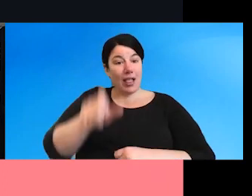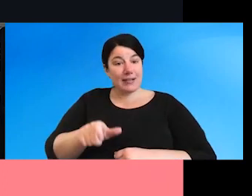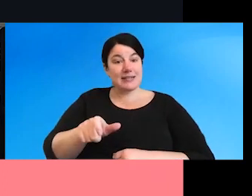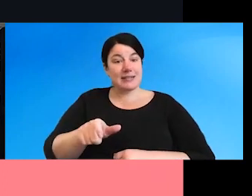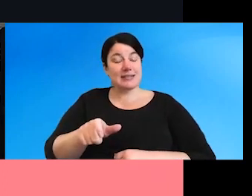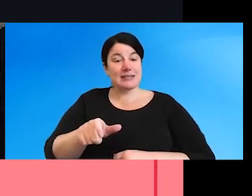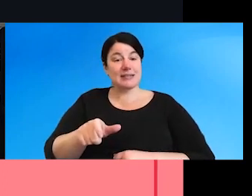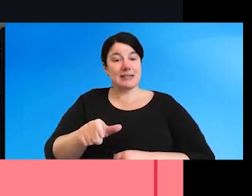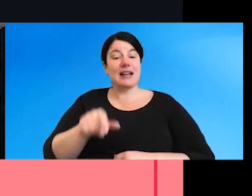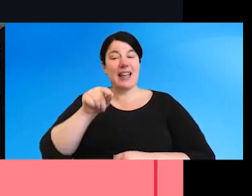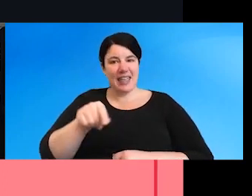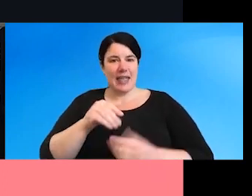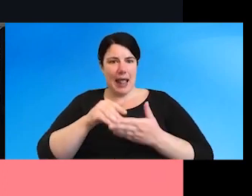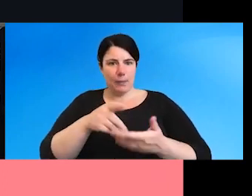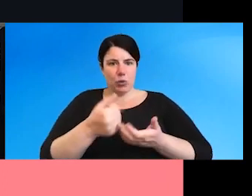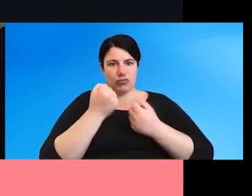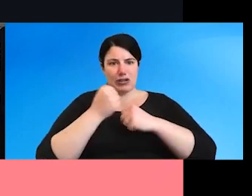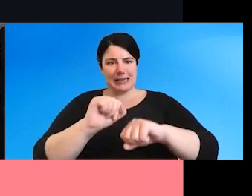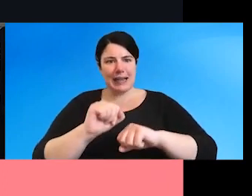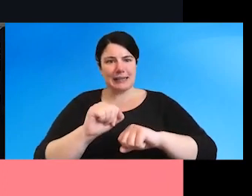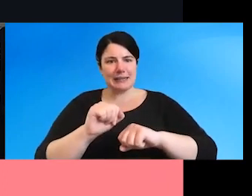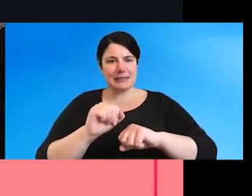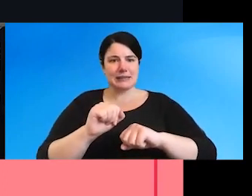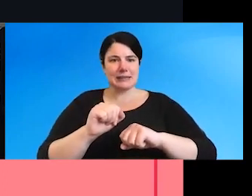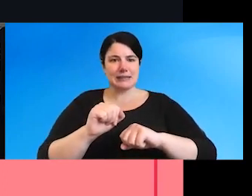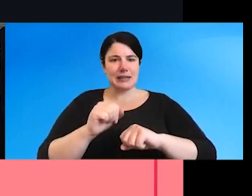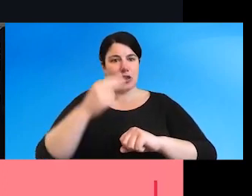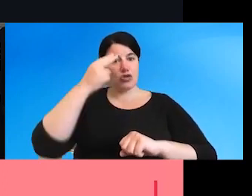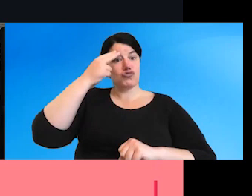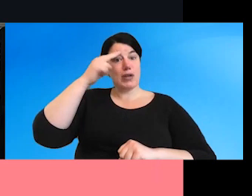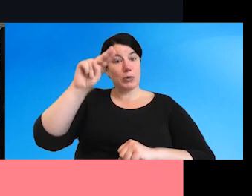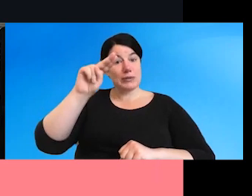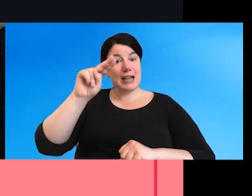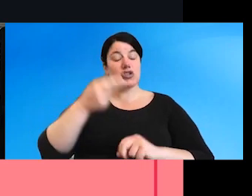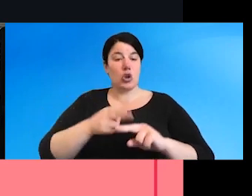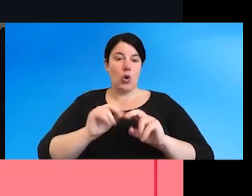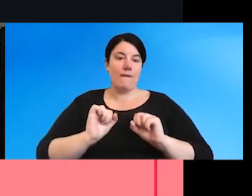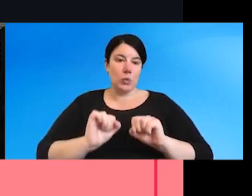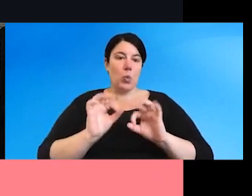help you protect the reputation of your oh, organisation or yourself as